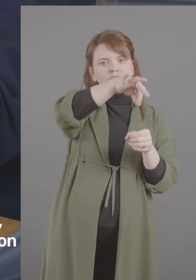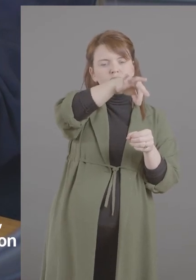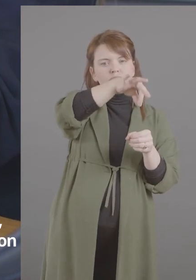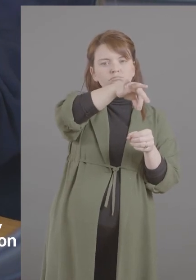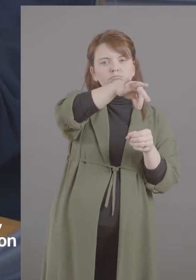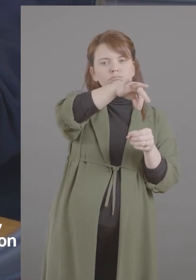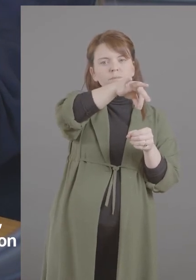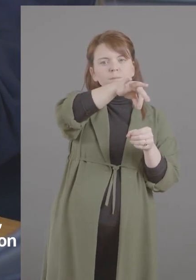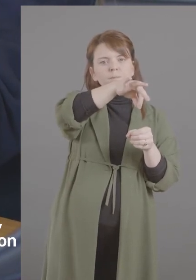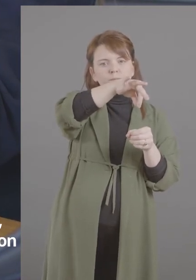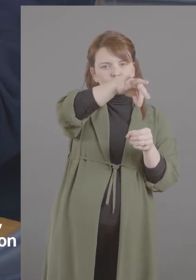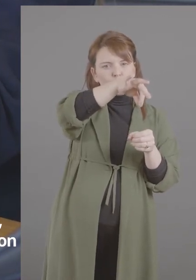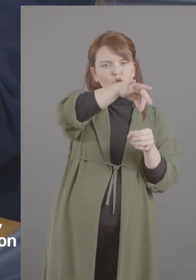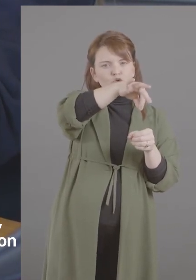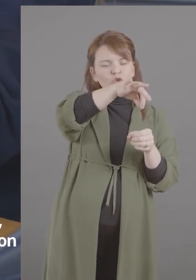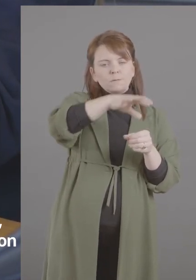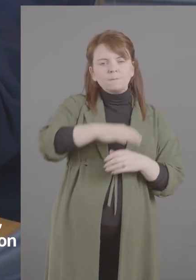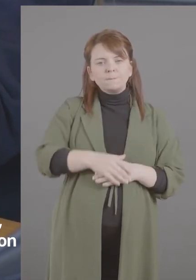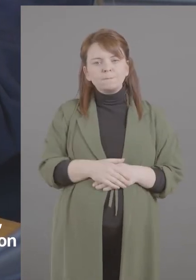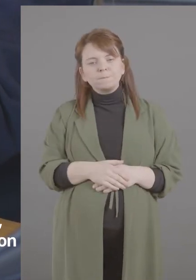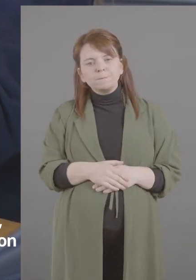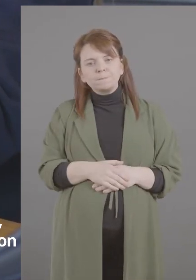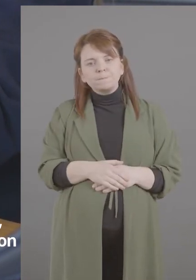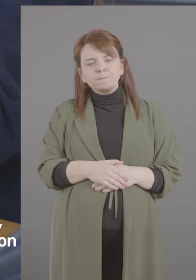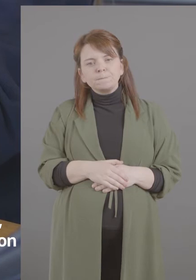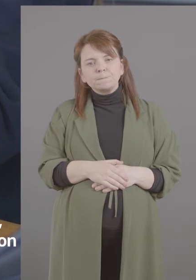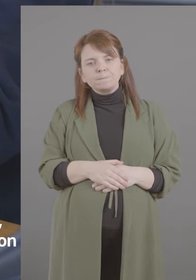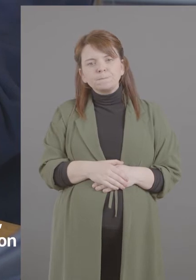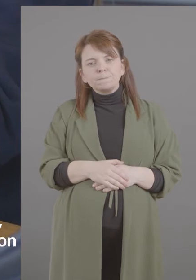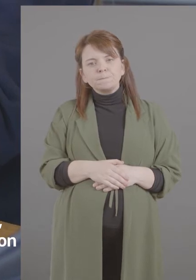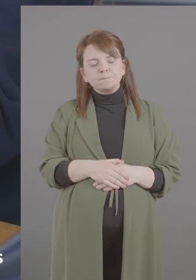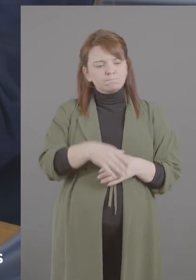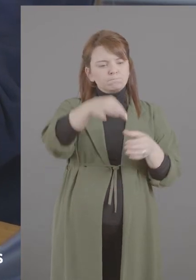Put the swab into the fluid and press the tip of the swab against the edge of the extraction